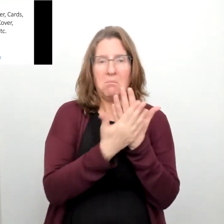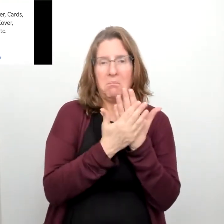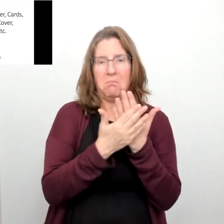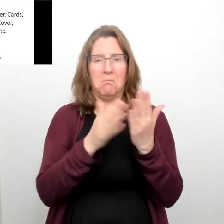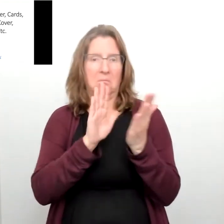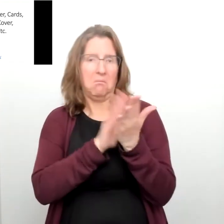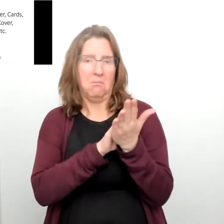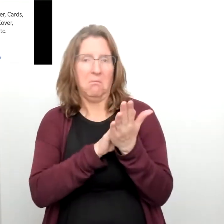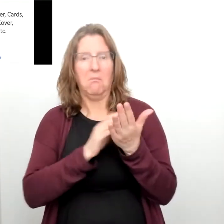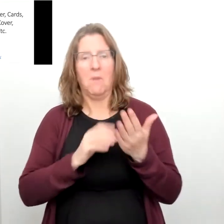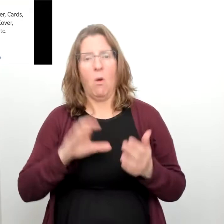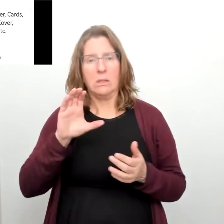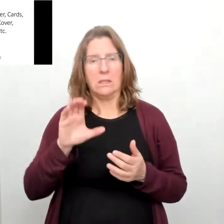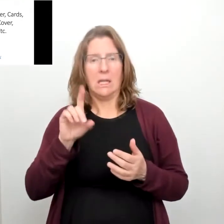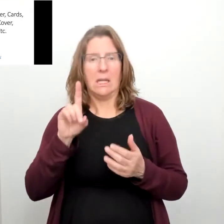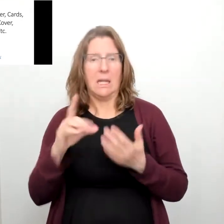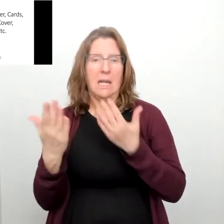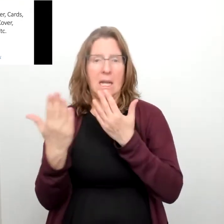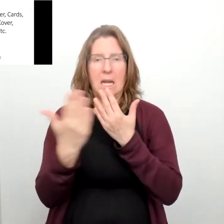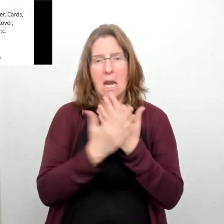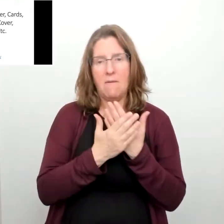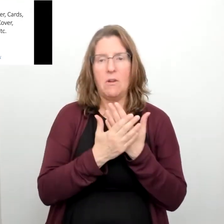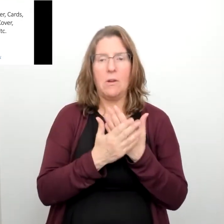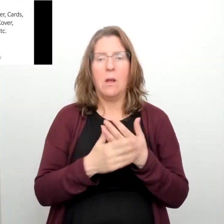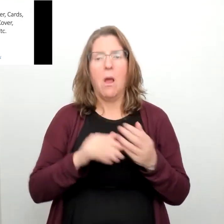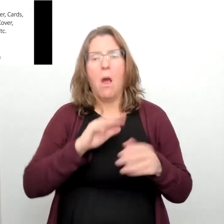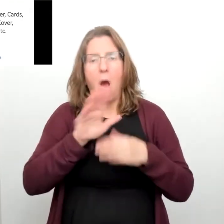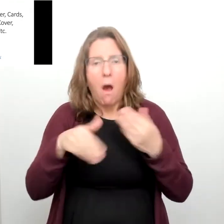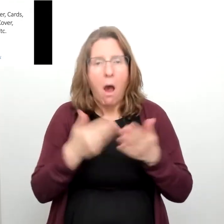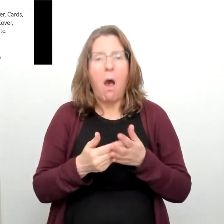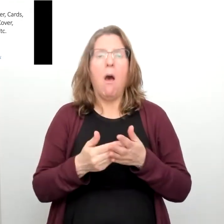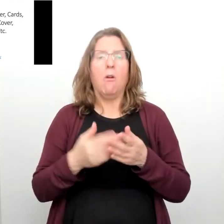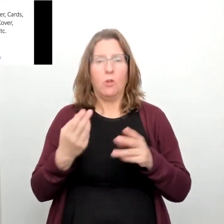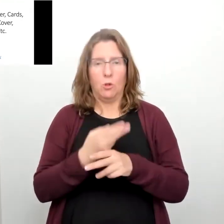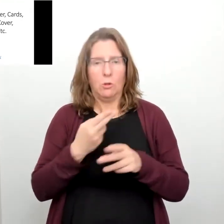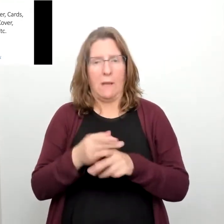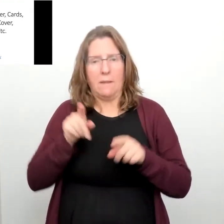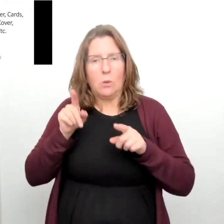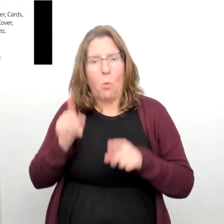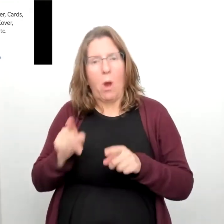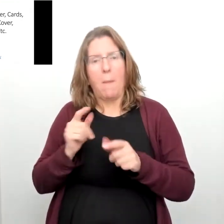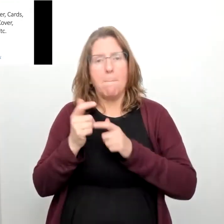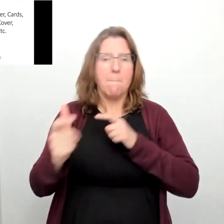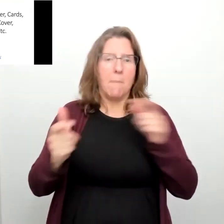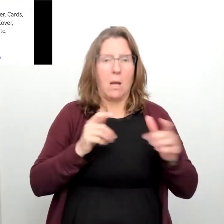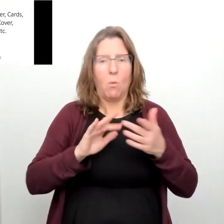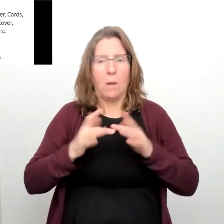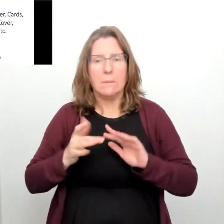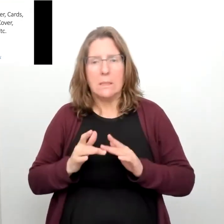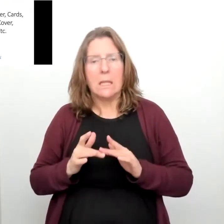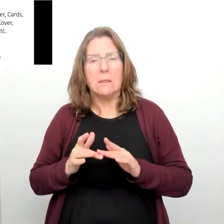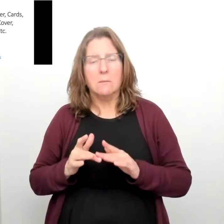magazine covers, CD covers, and so on. Have a look at bighugelabs.com